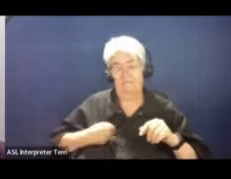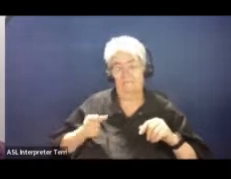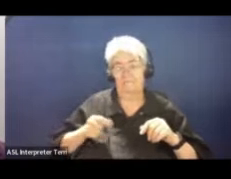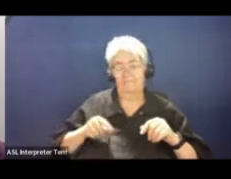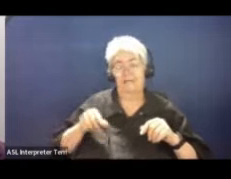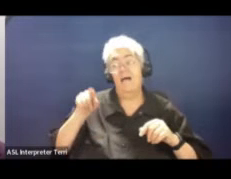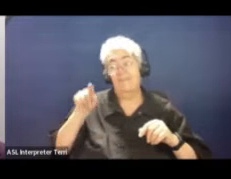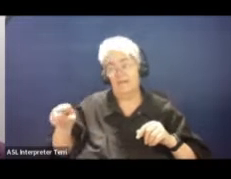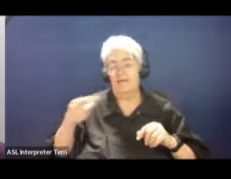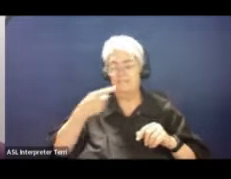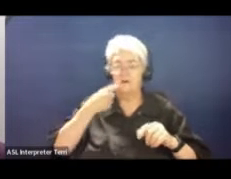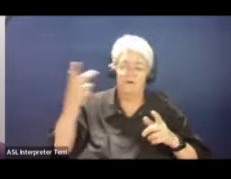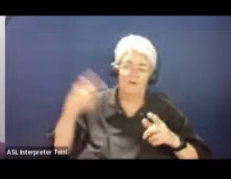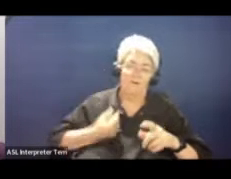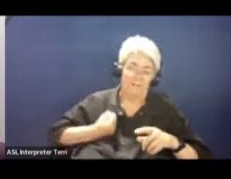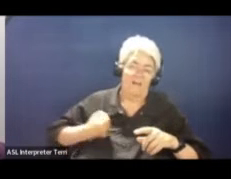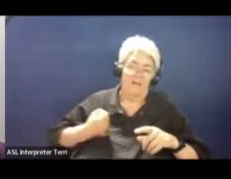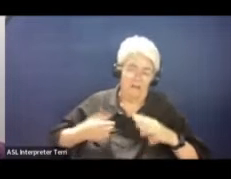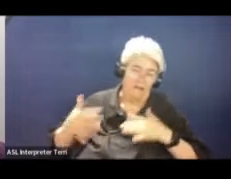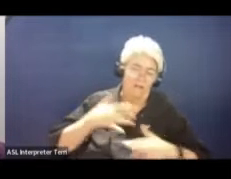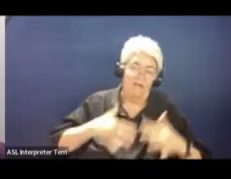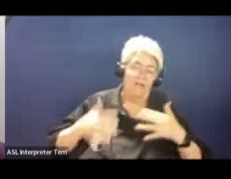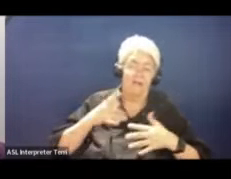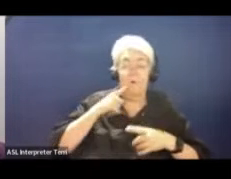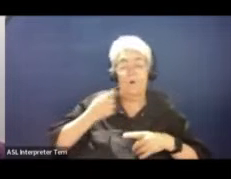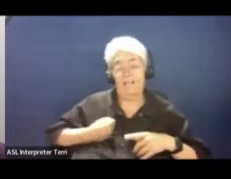affiliation or gang assaults that they've experienced in the